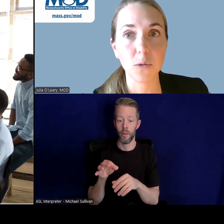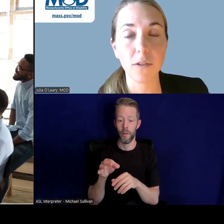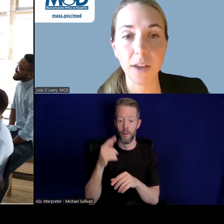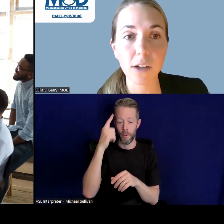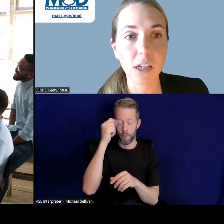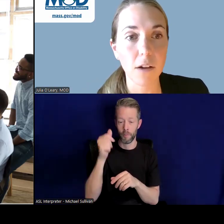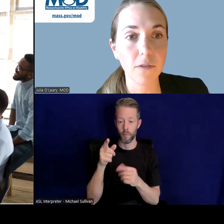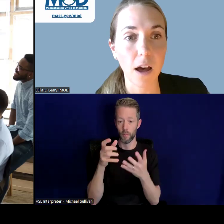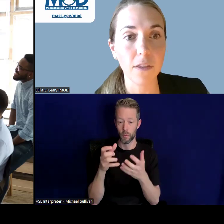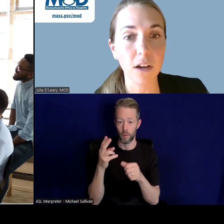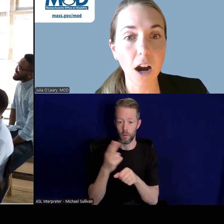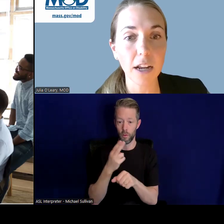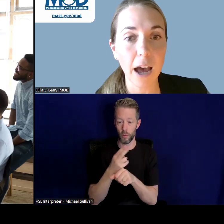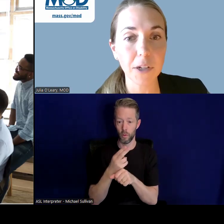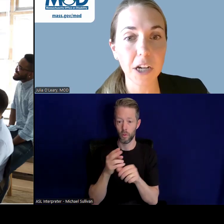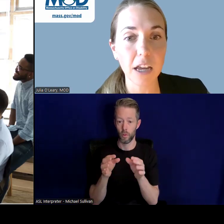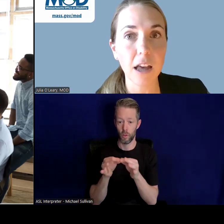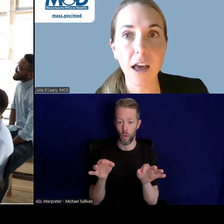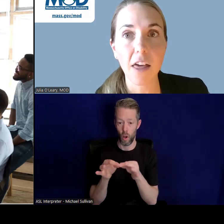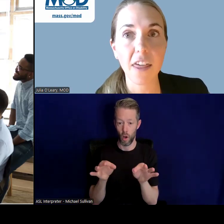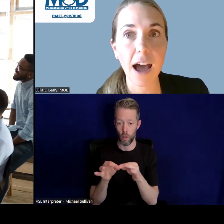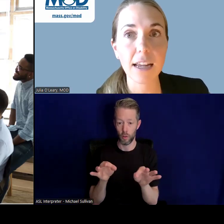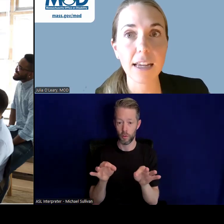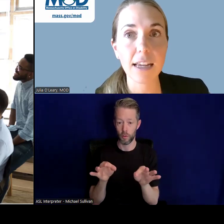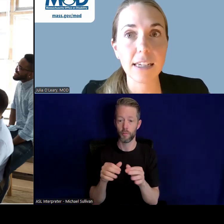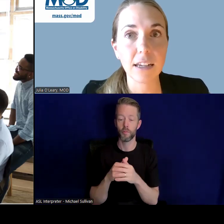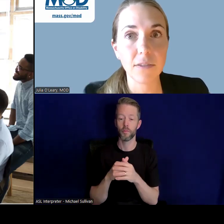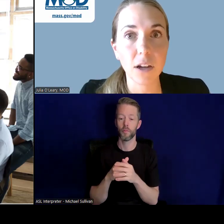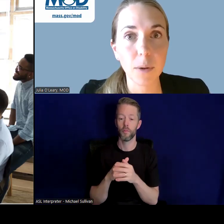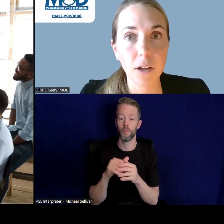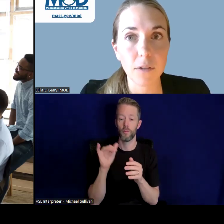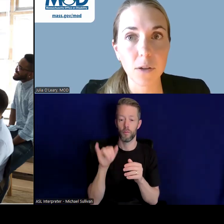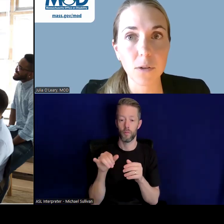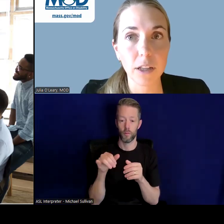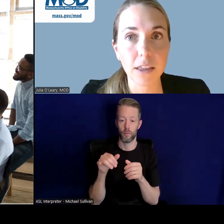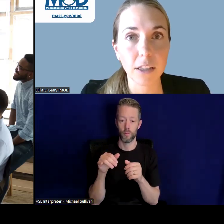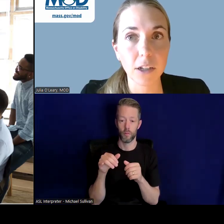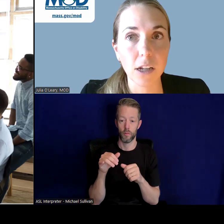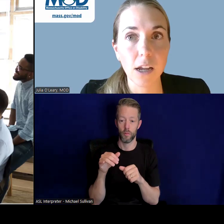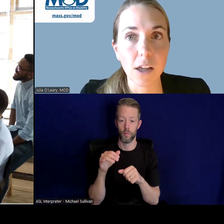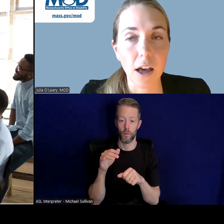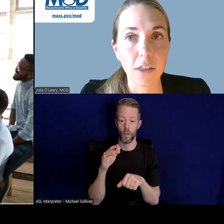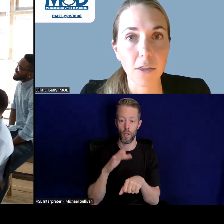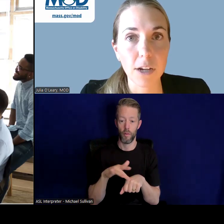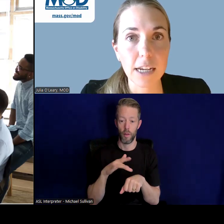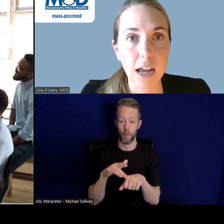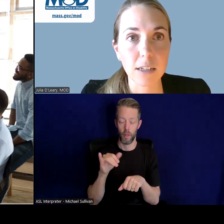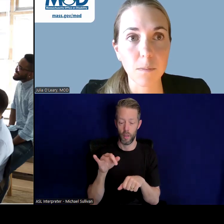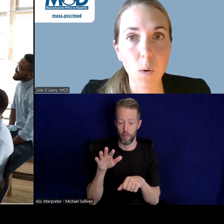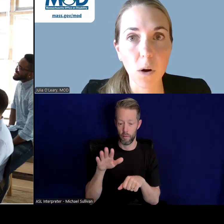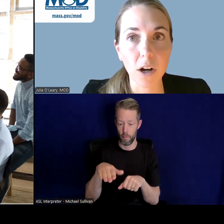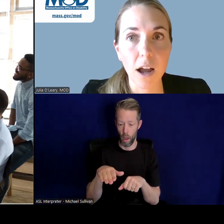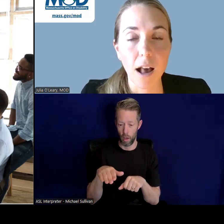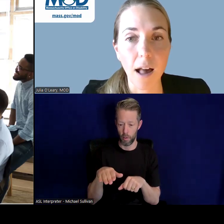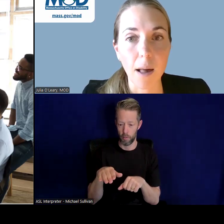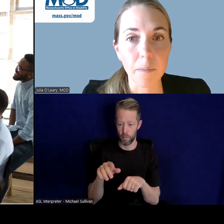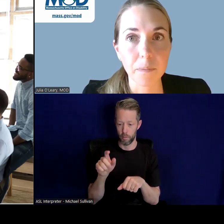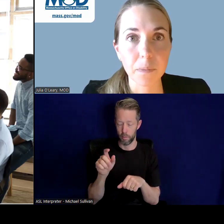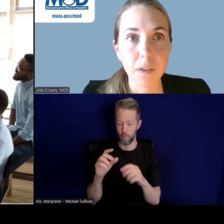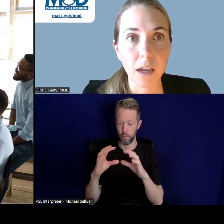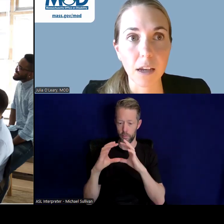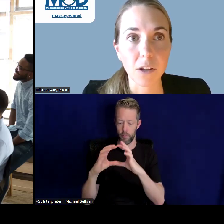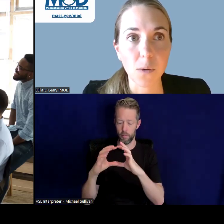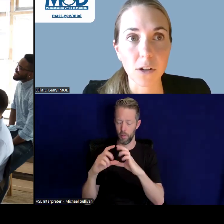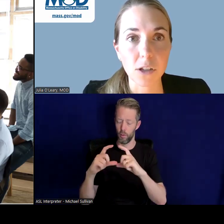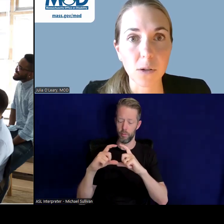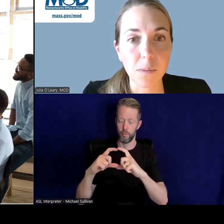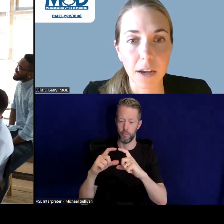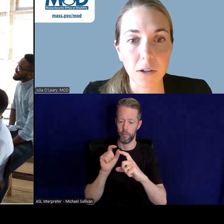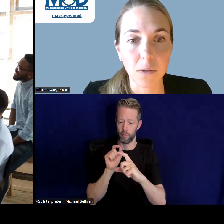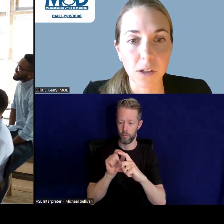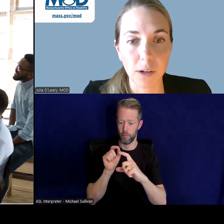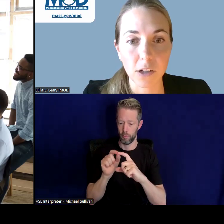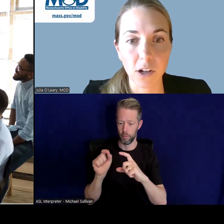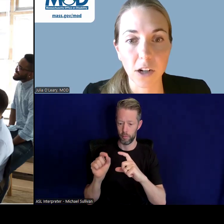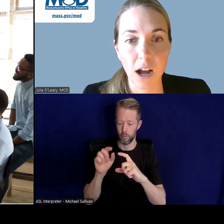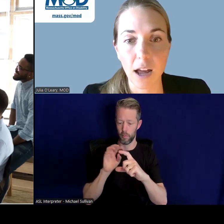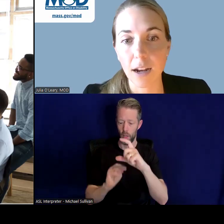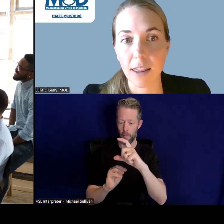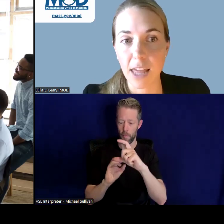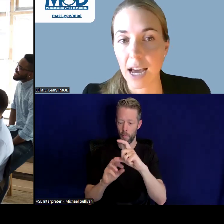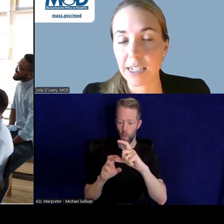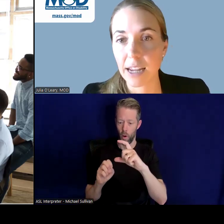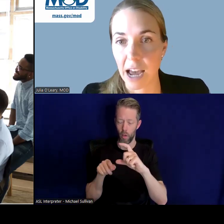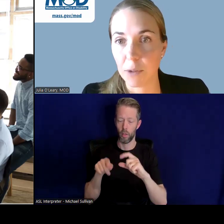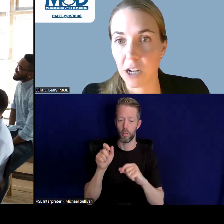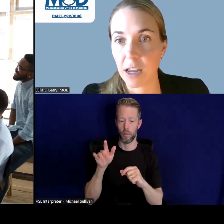So, if you want to avail yourself of the CART captioning, that is available if you click the little three dots more in your zoom menu.